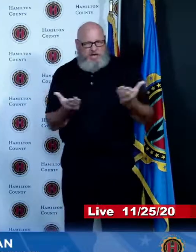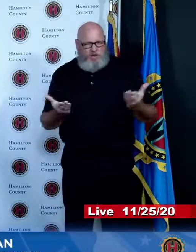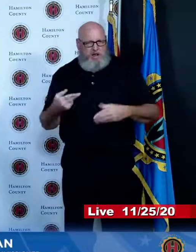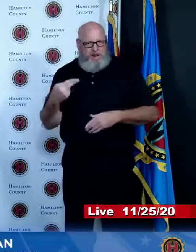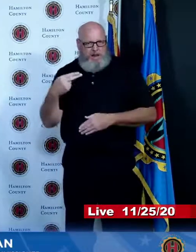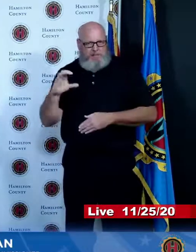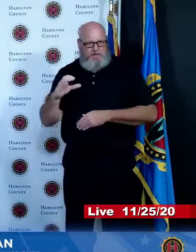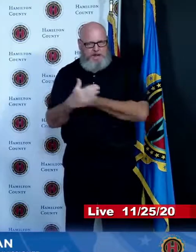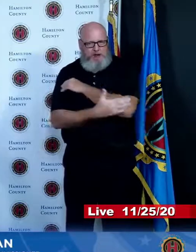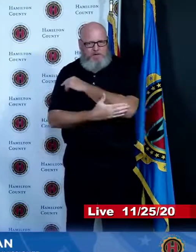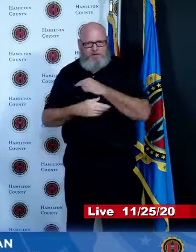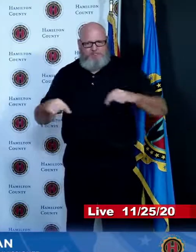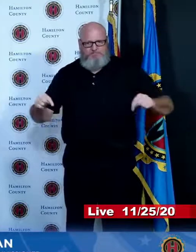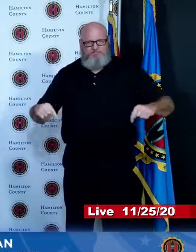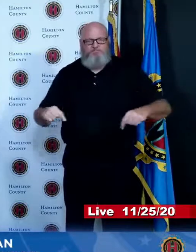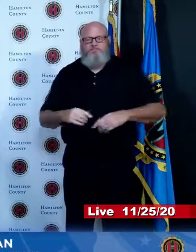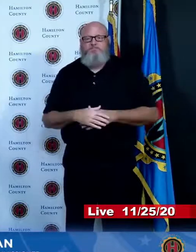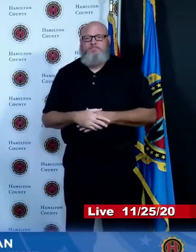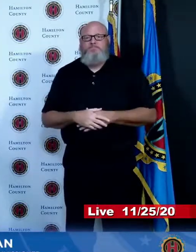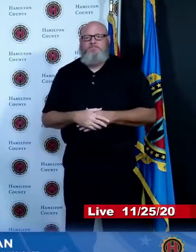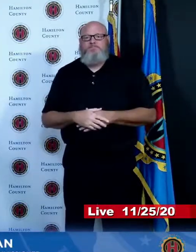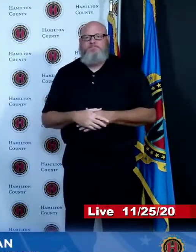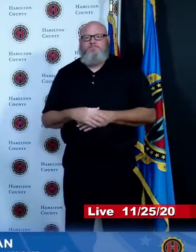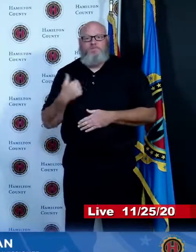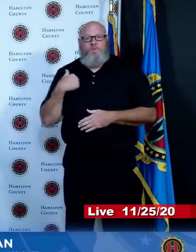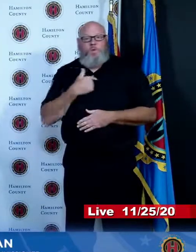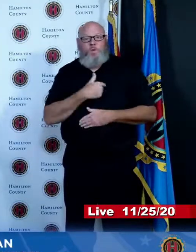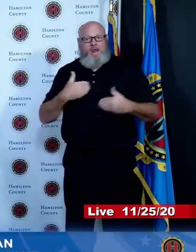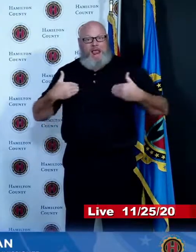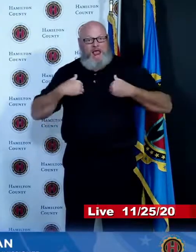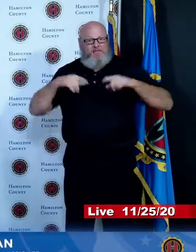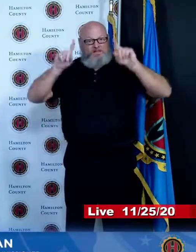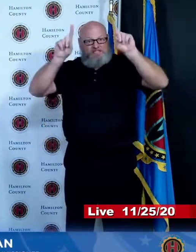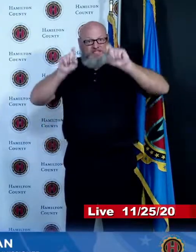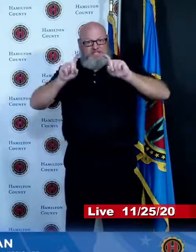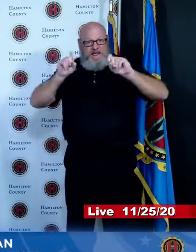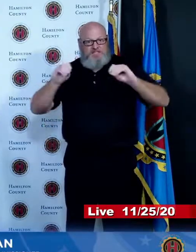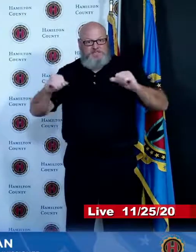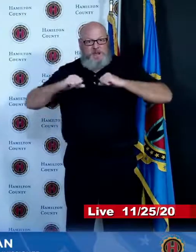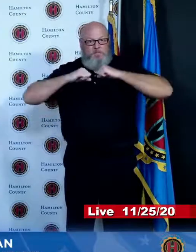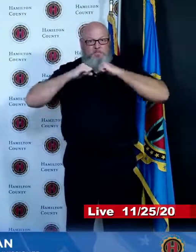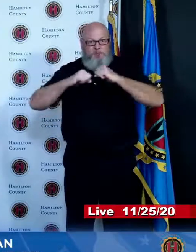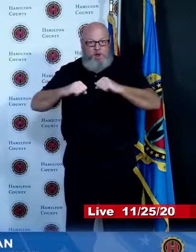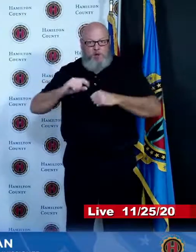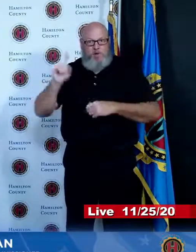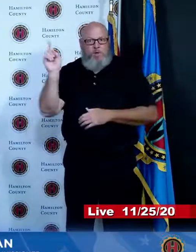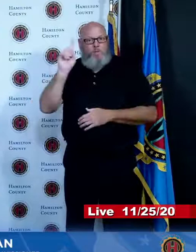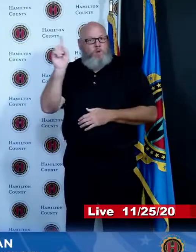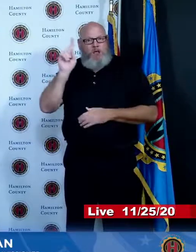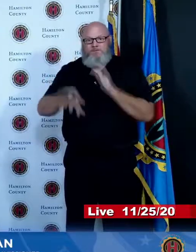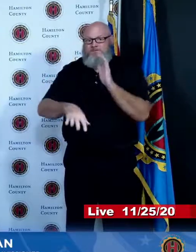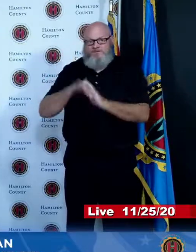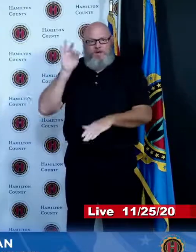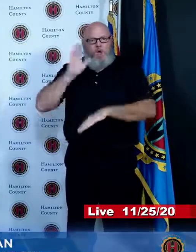to get a test please visit our website hcph.org and you can find a map of testing sites as well